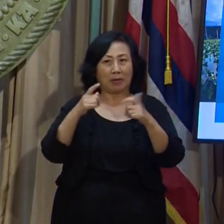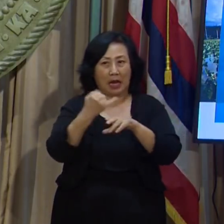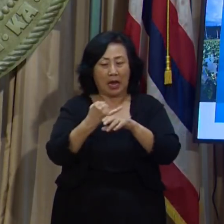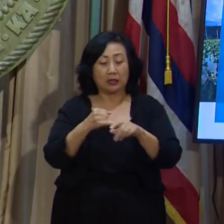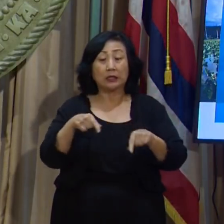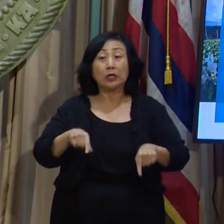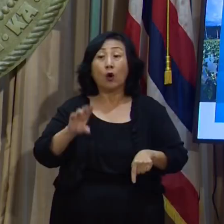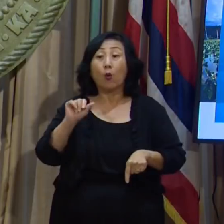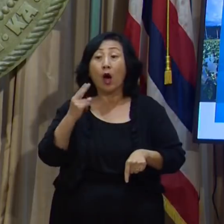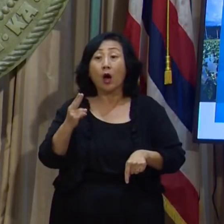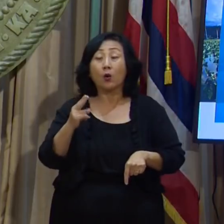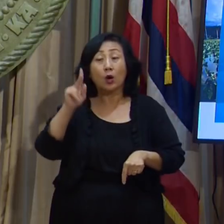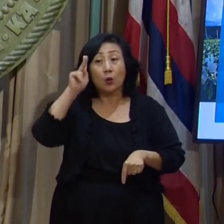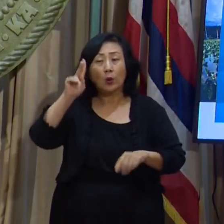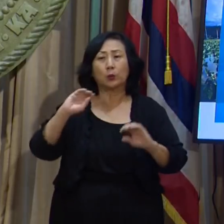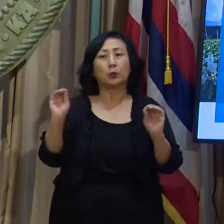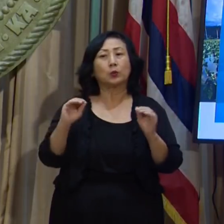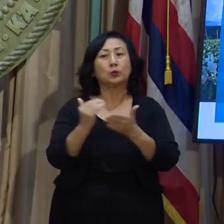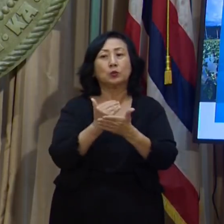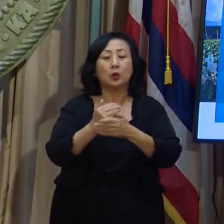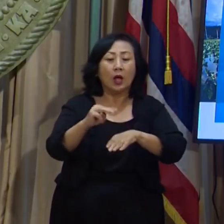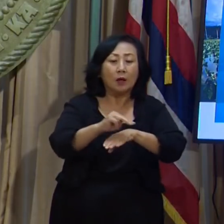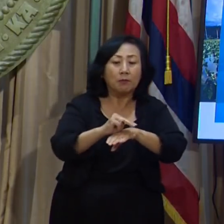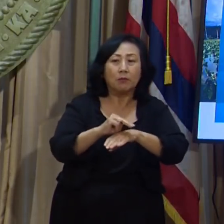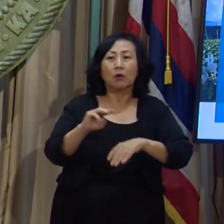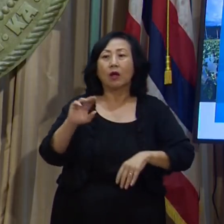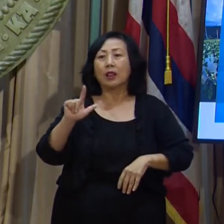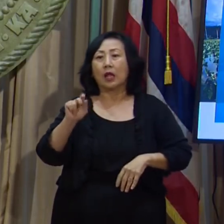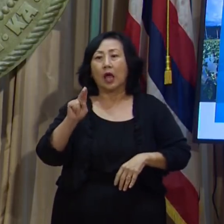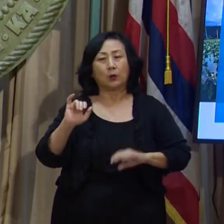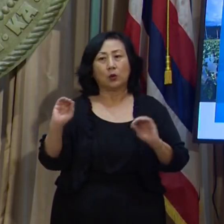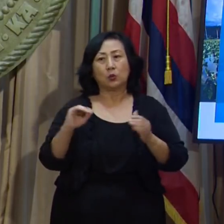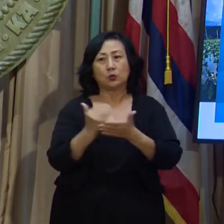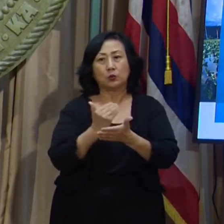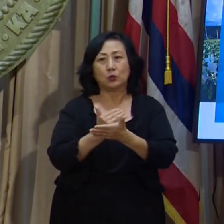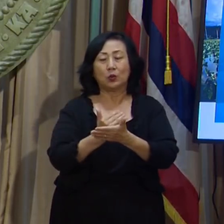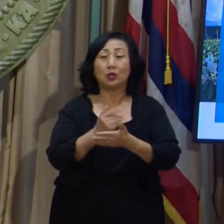2 NEW CASES FROM MAUI. 2 ON BIG ISLAND.